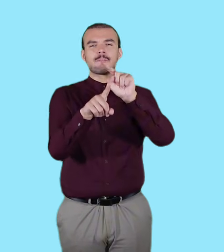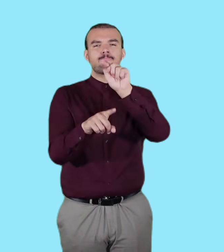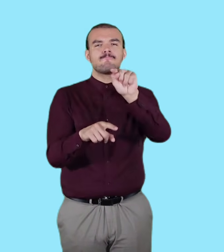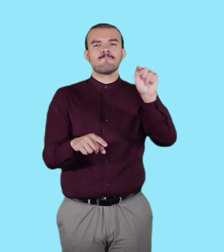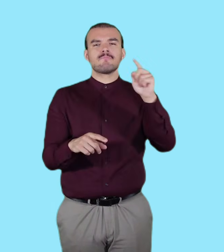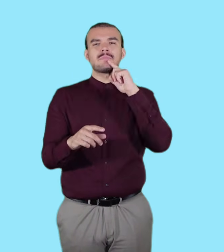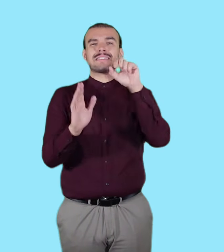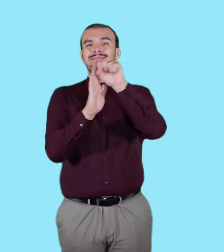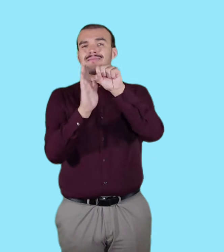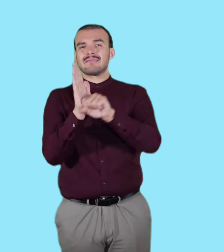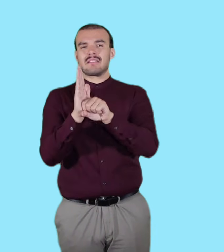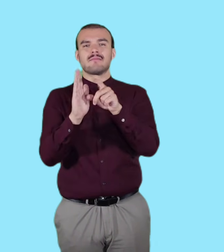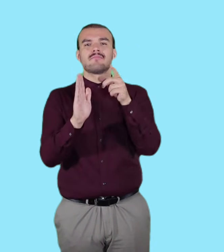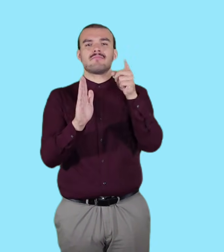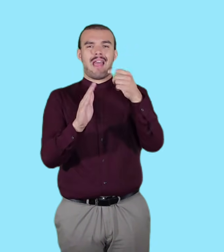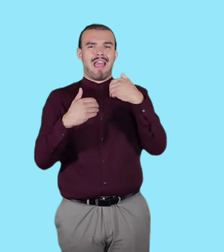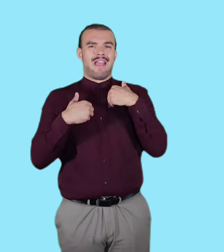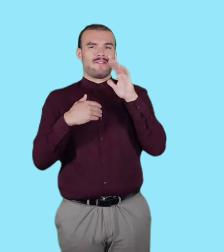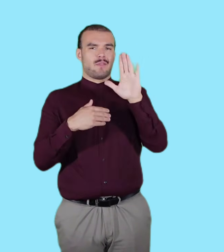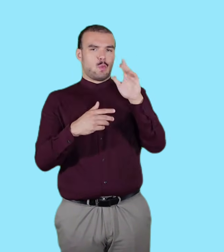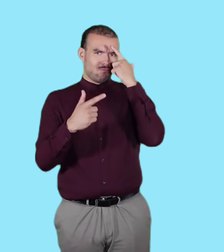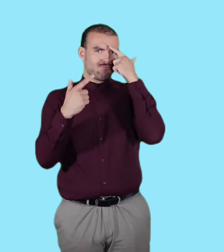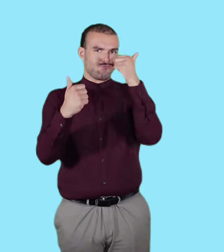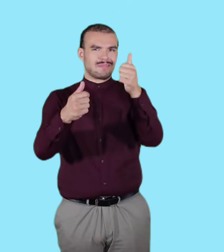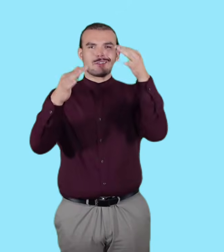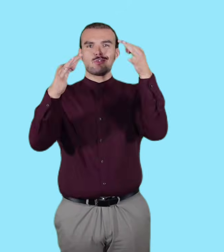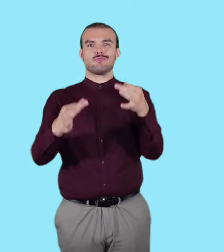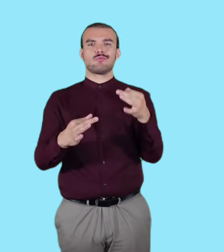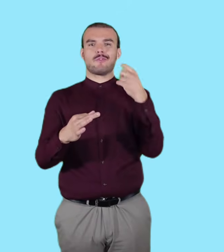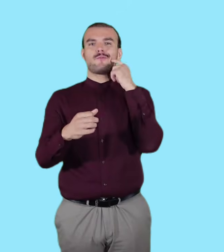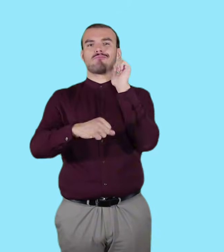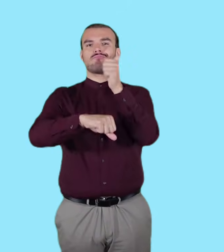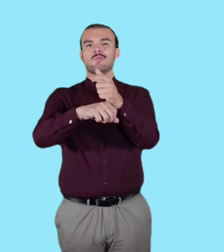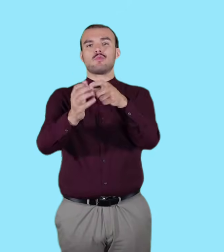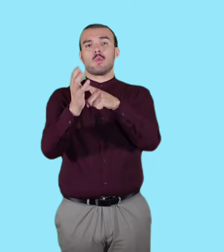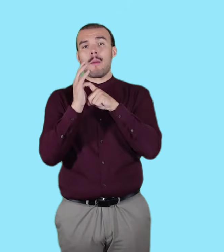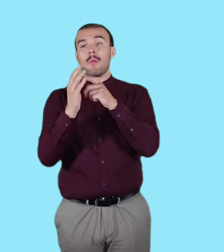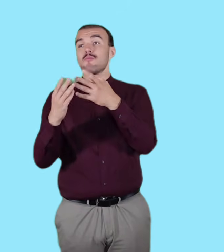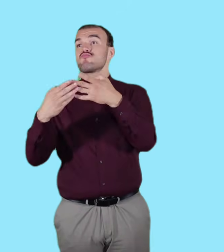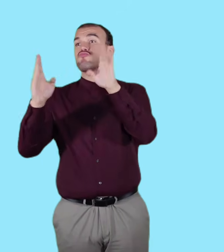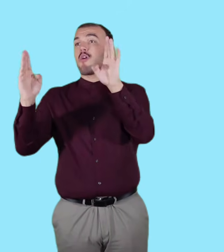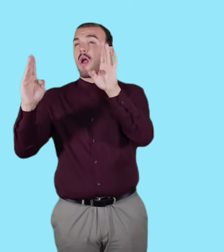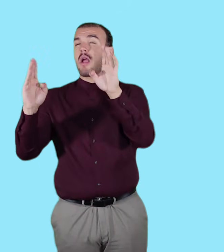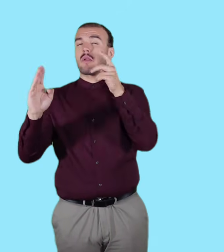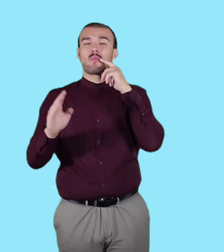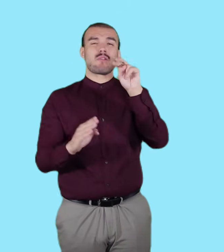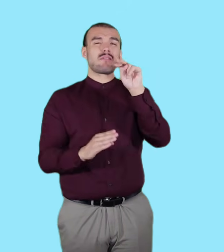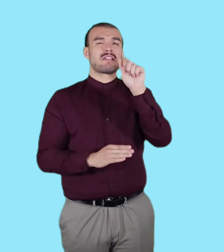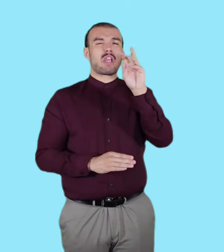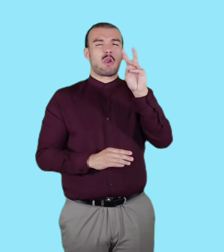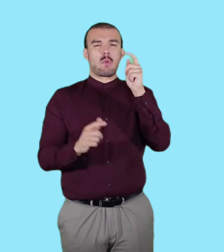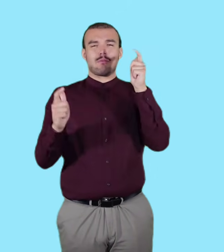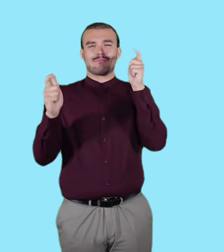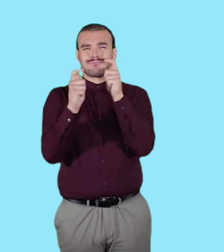where states will have discretion to set their requirements as broad or narrow as they wish,